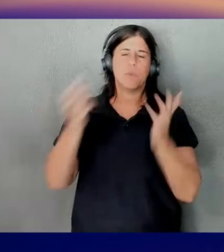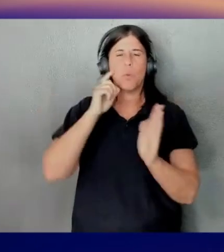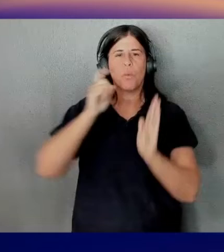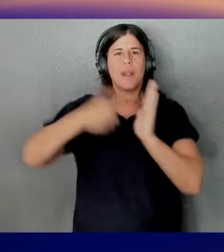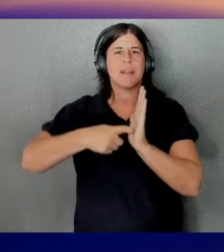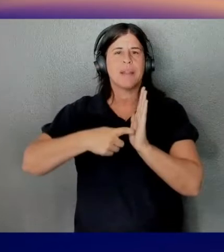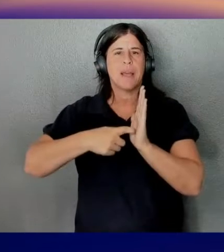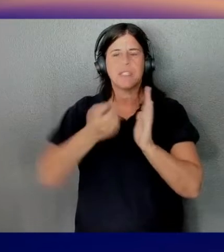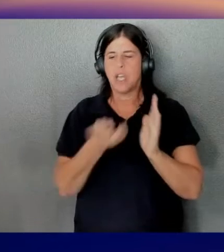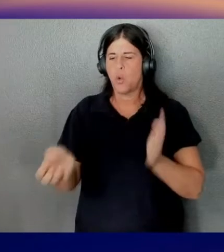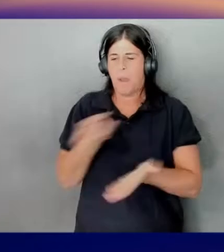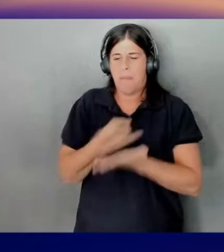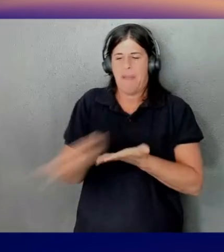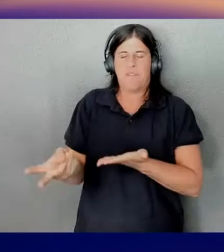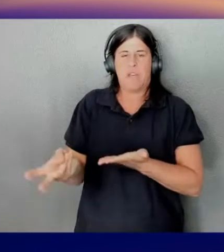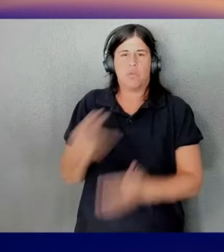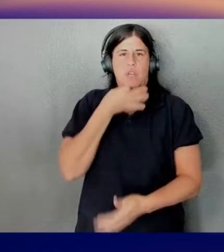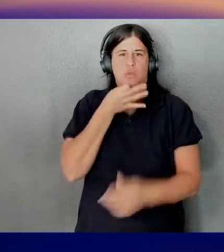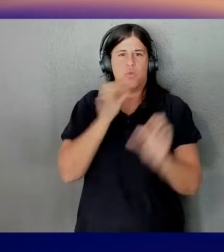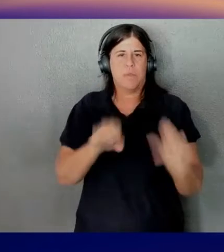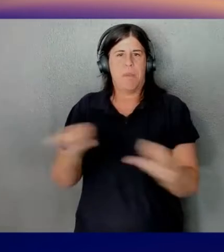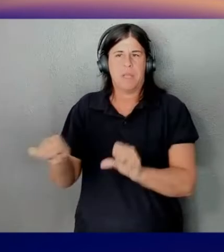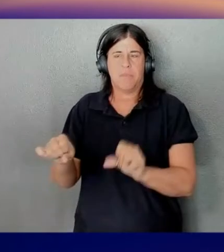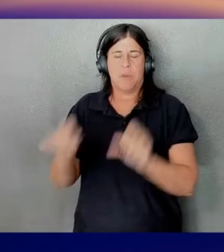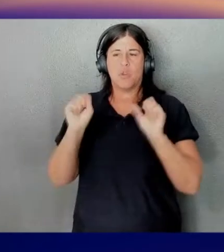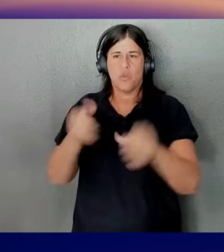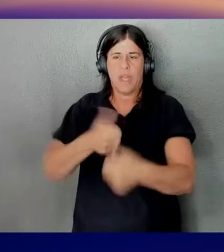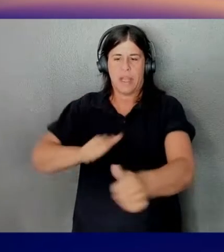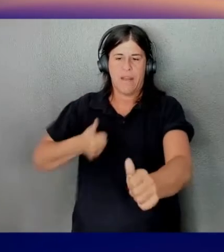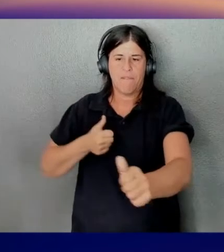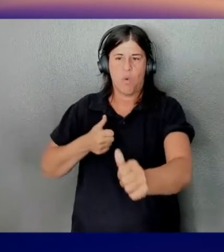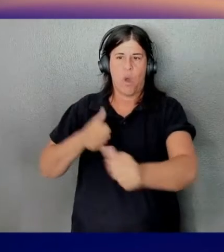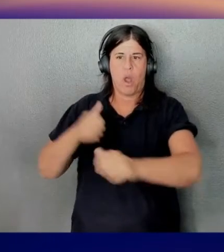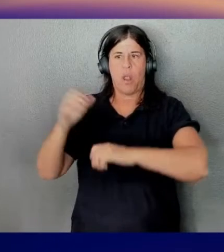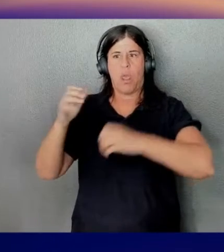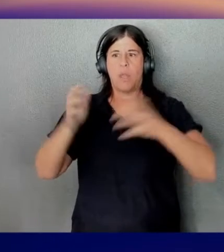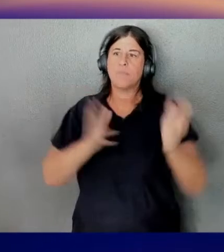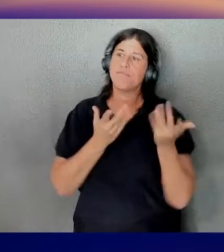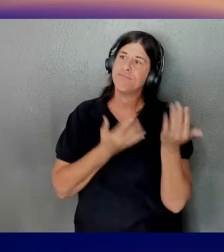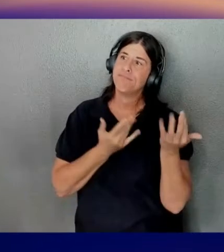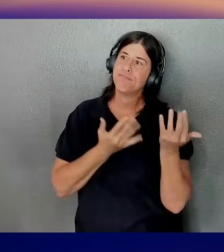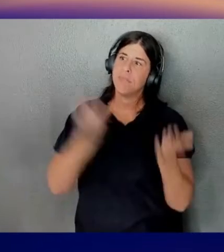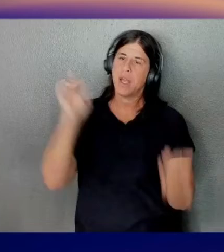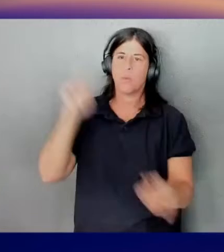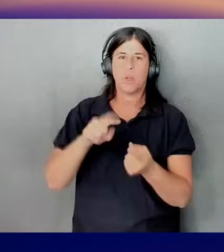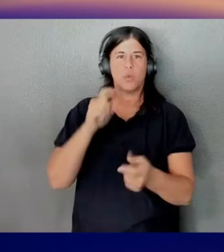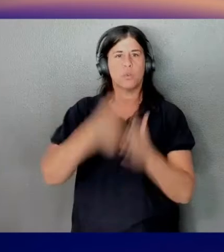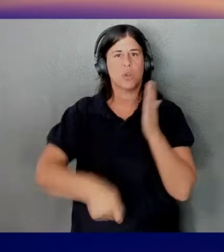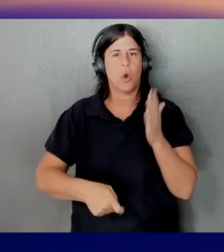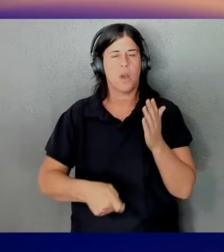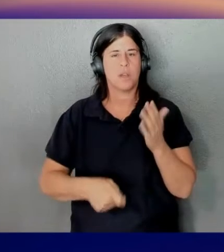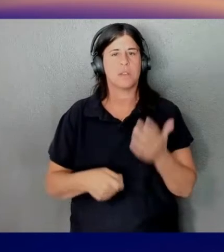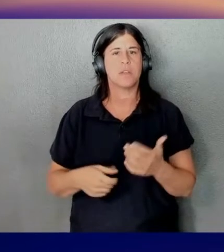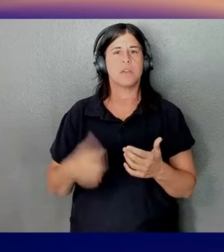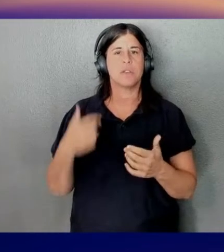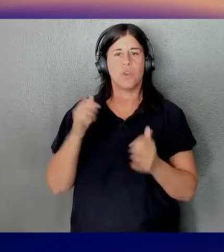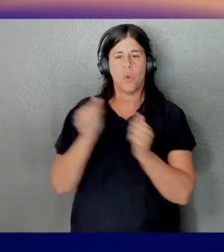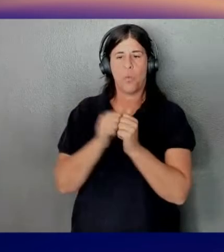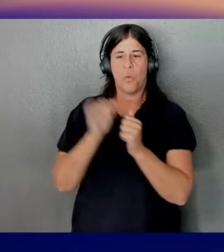as early as possible so that they can avoid unplanned down time and reduce costs, right? And with traditional statistical analysis techniques